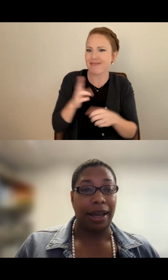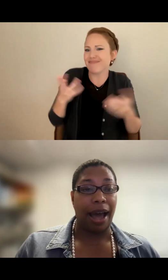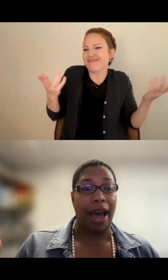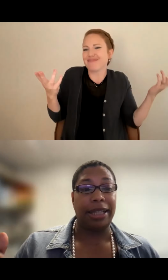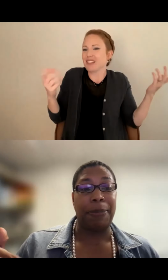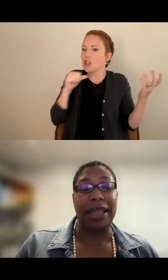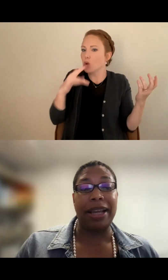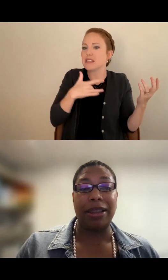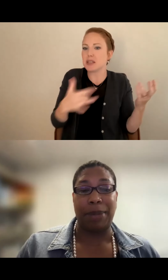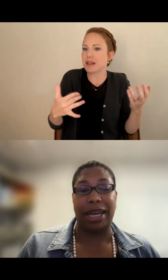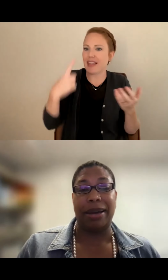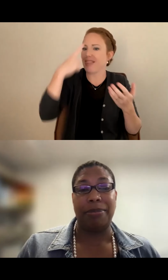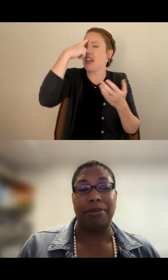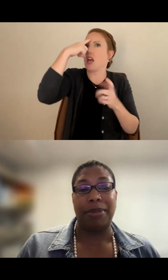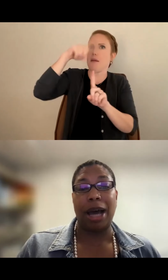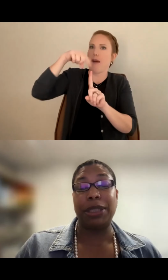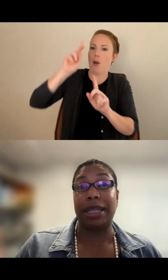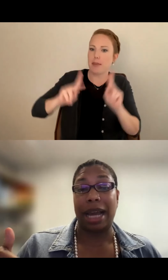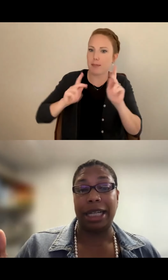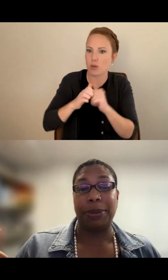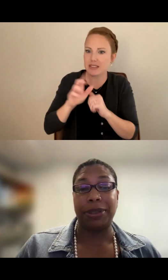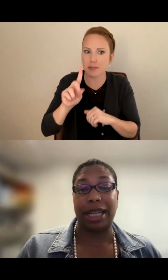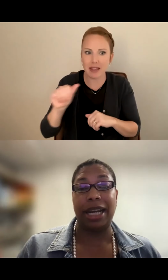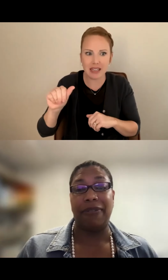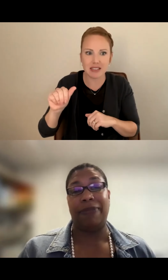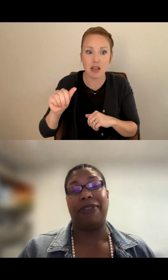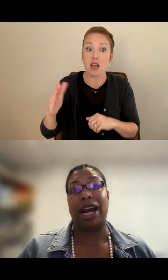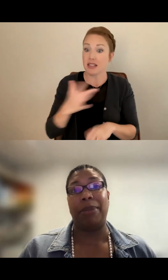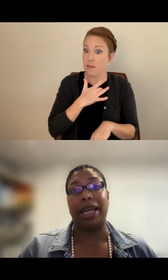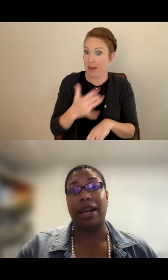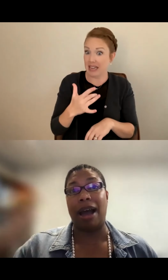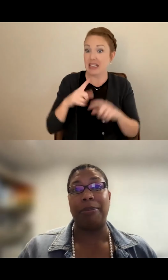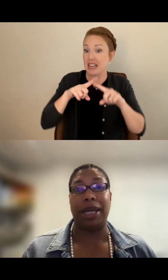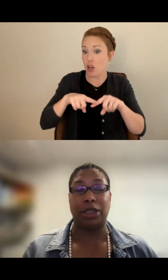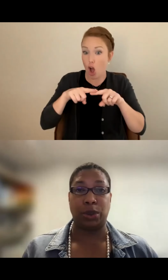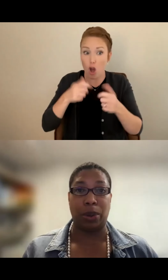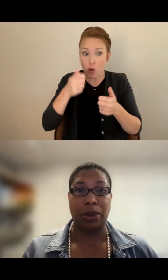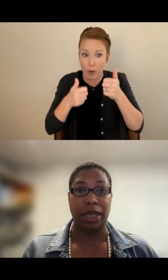Depending on the medium, up to 90% of an environment cannot be controlled.